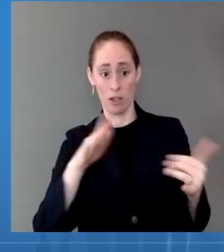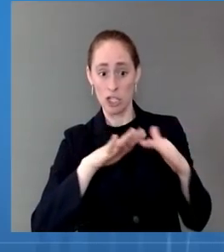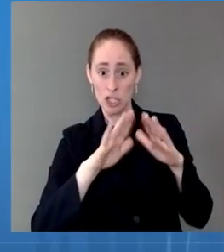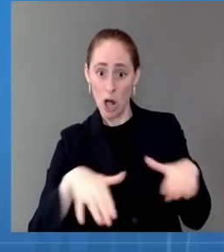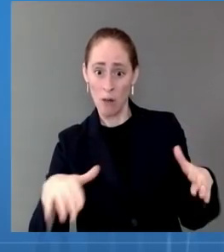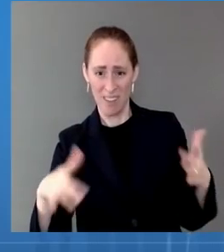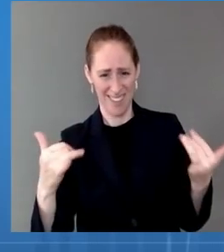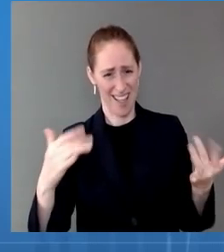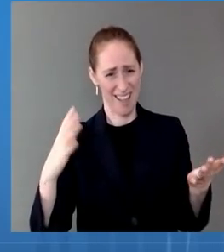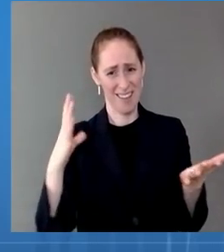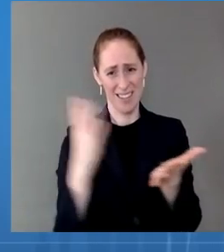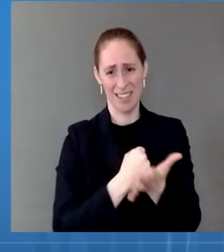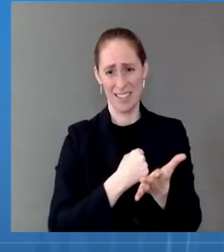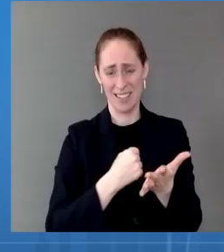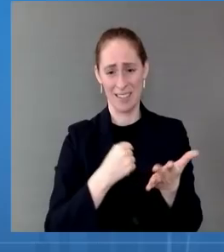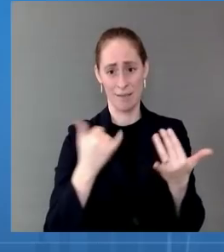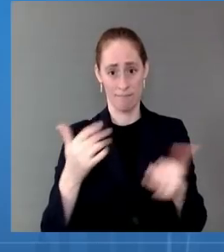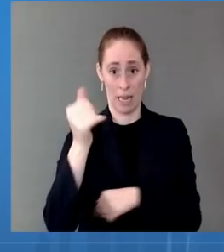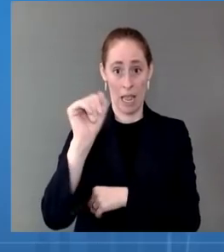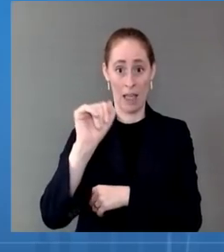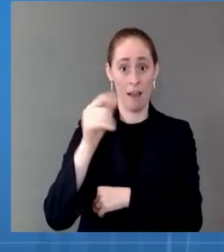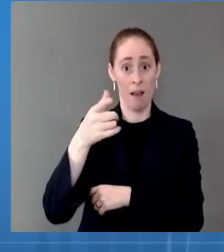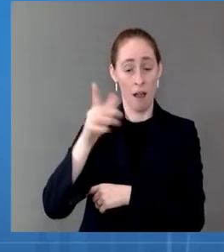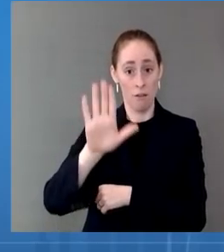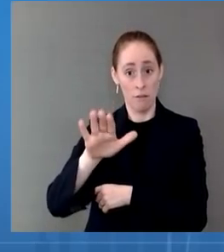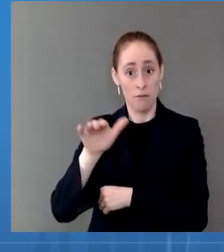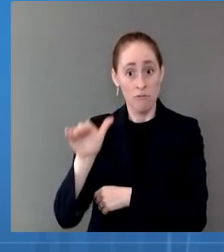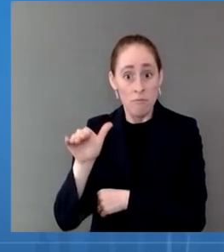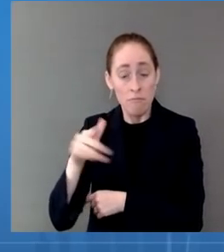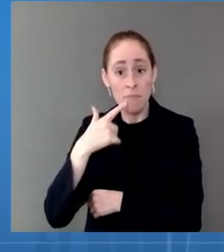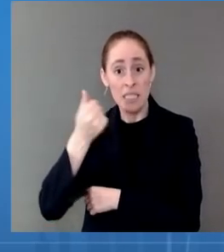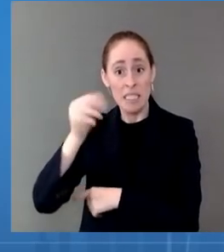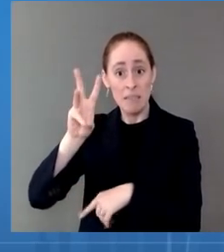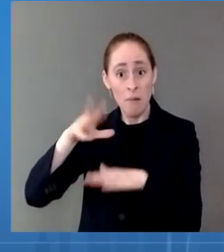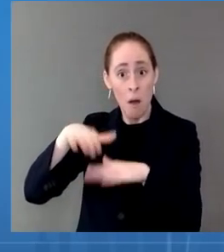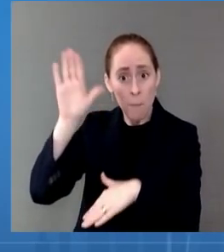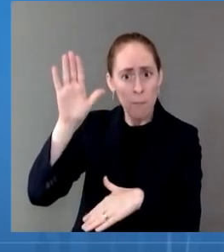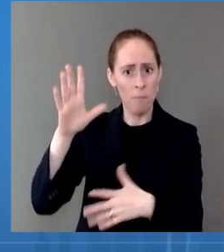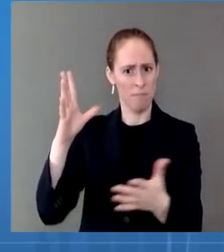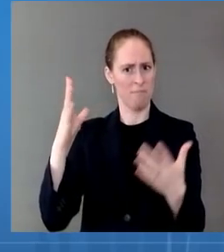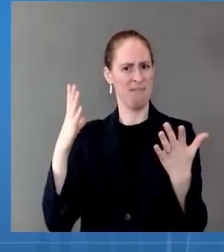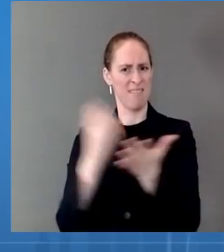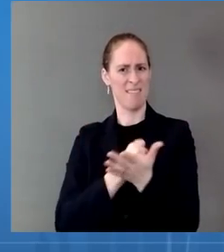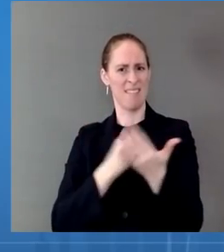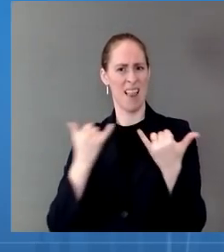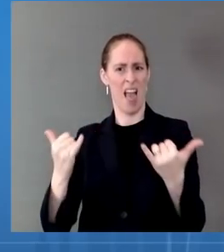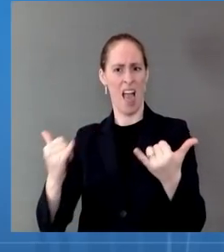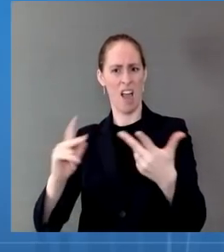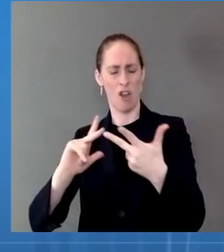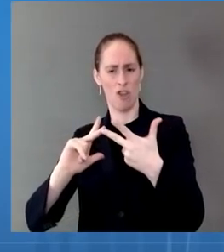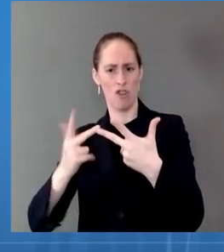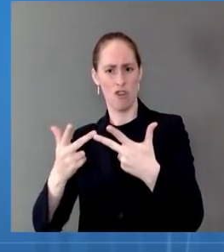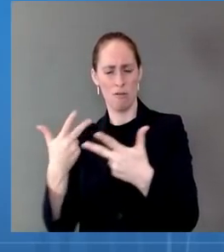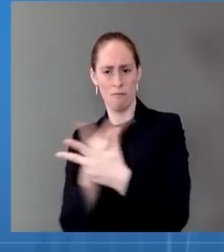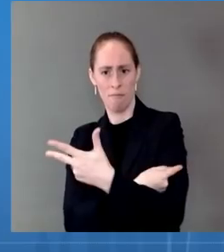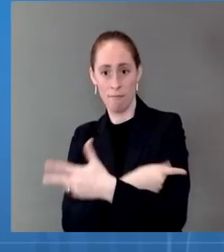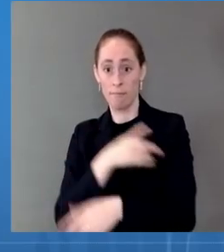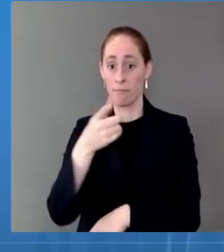and has not yet gotten their first shot, now is the time getting them vaccinated helps protect them from COVID-19